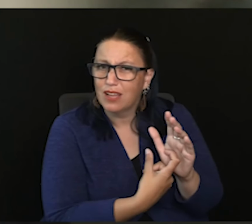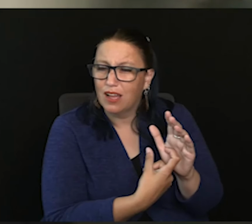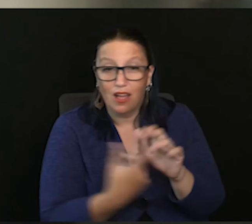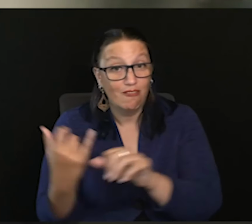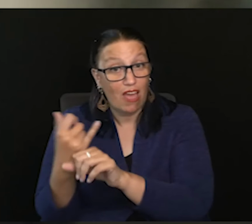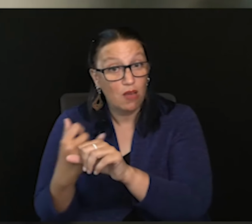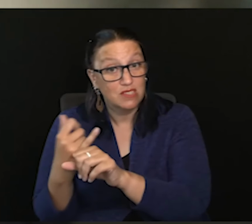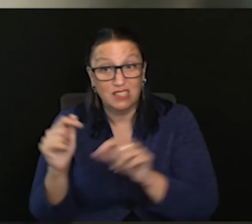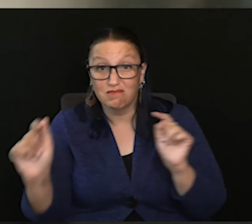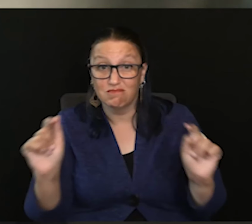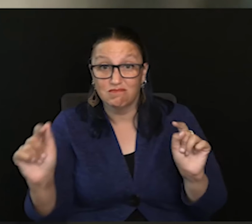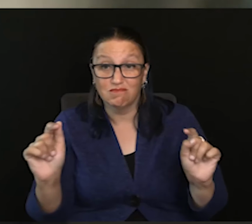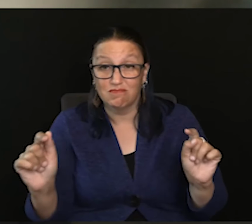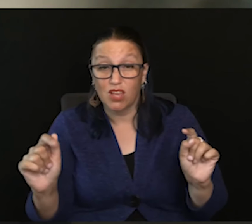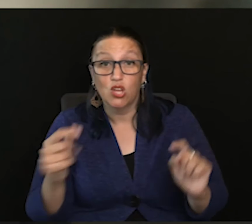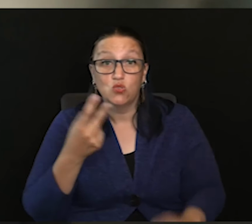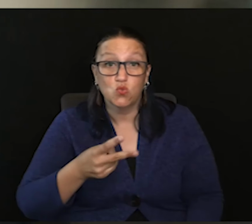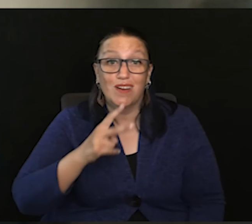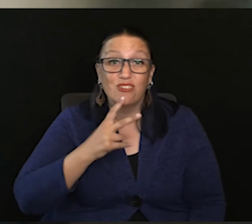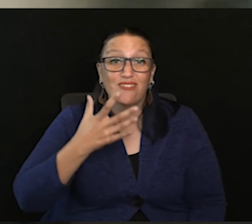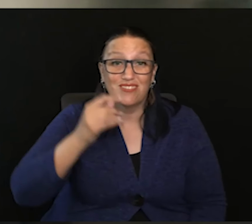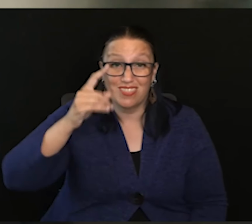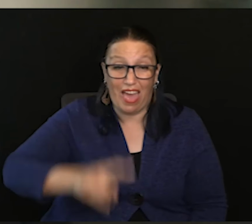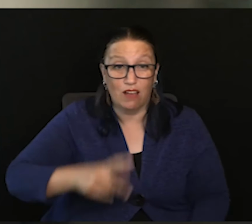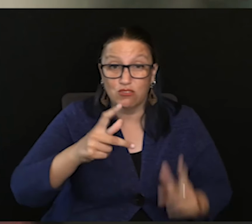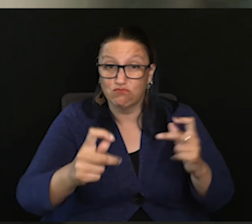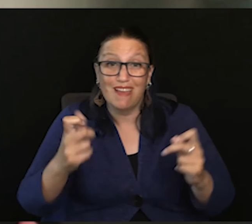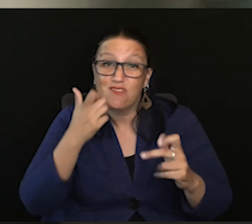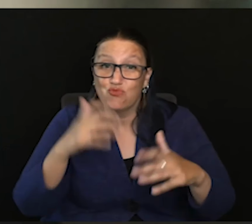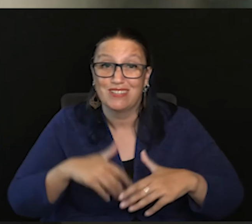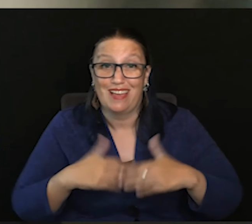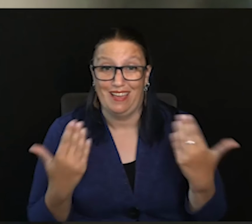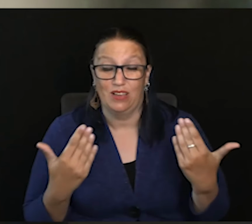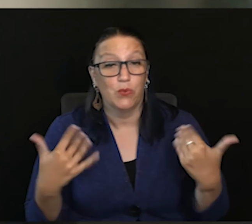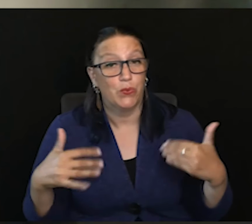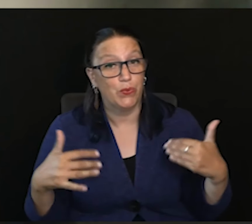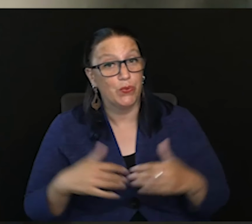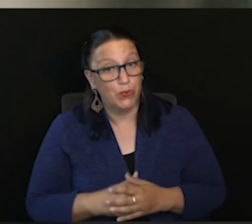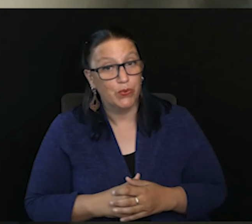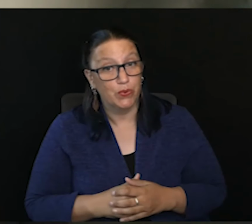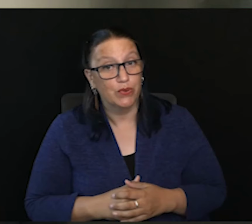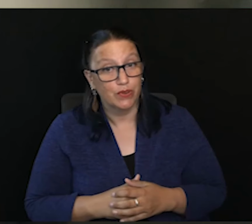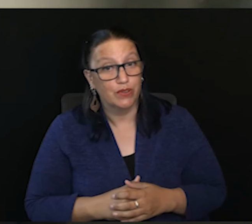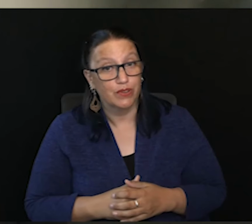delivering over 250,000 doses a day. So primary care is delivering 250,000 doses a day,